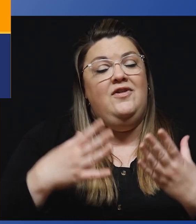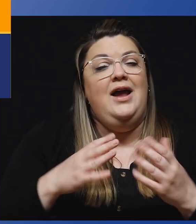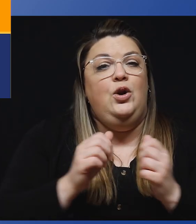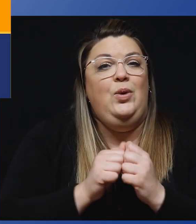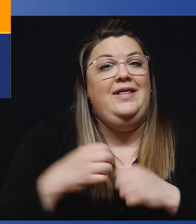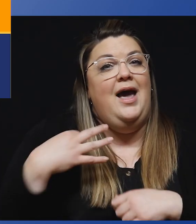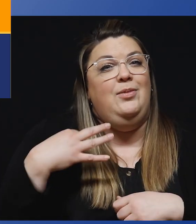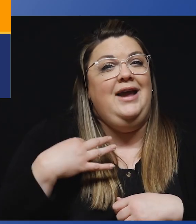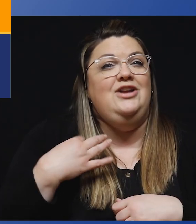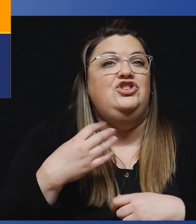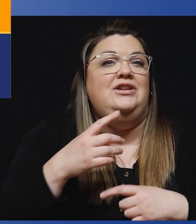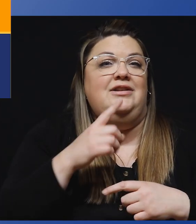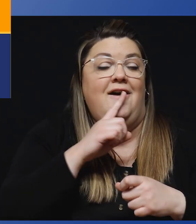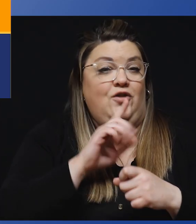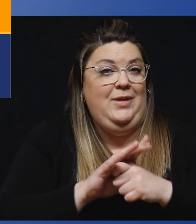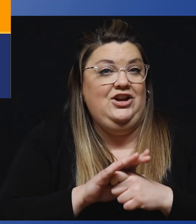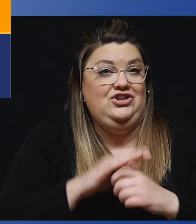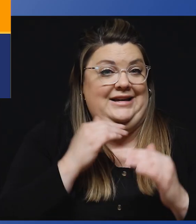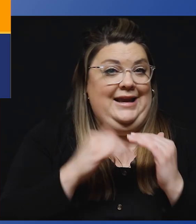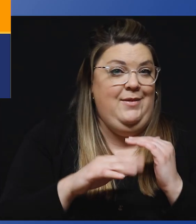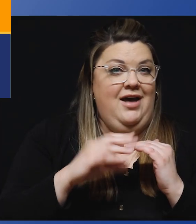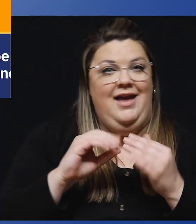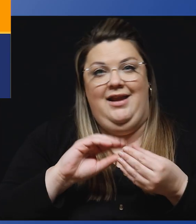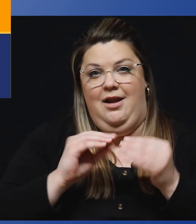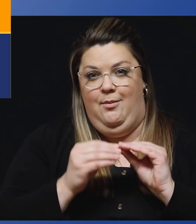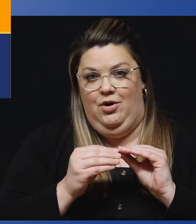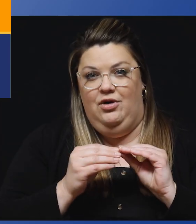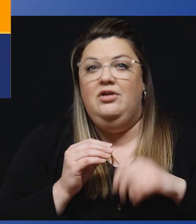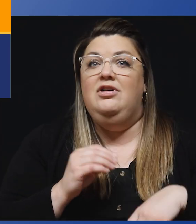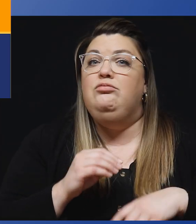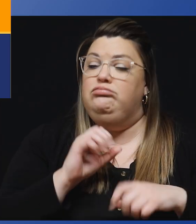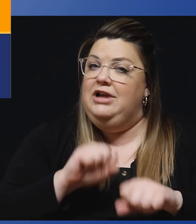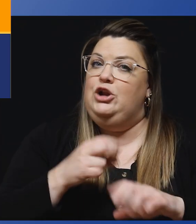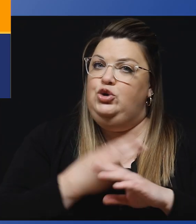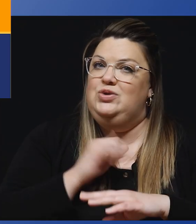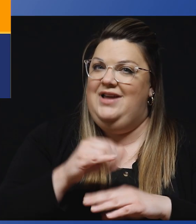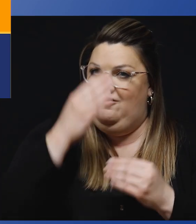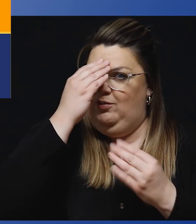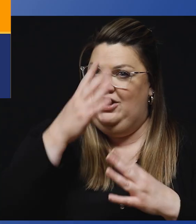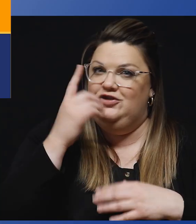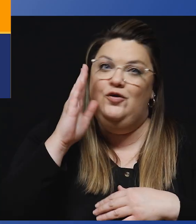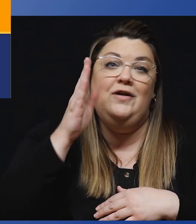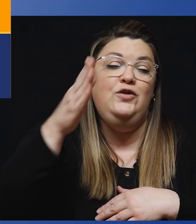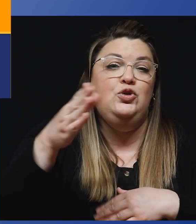and a confirmation email. You can use this information for future communication with DES.